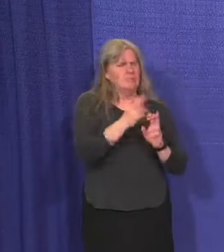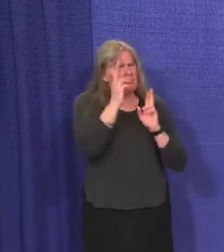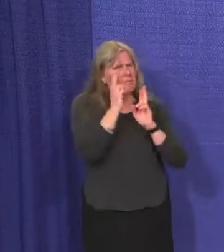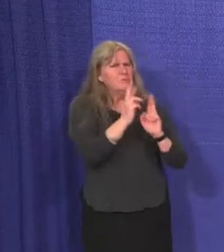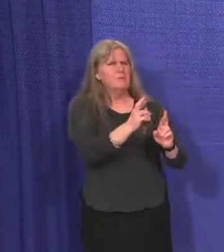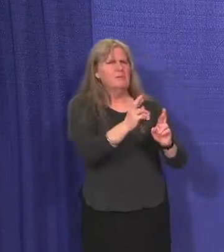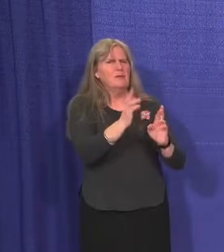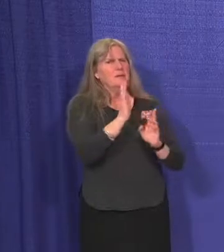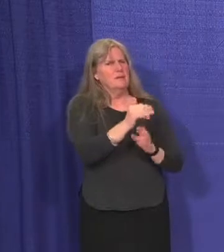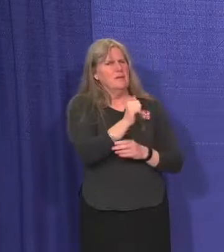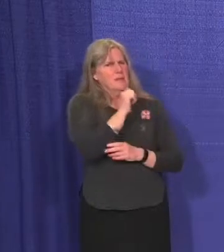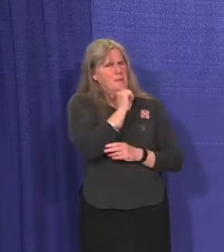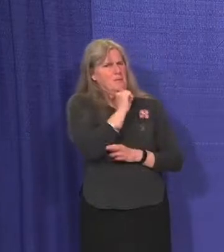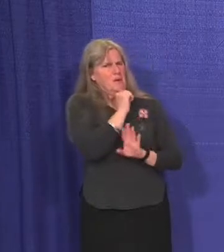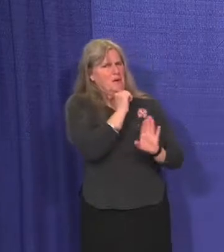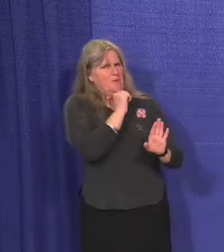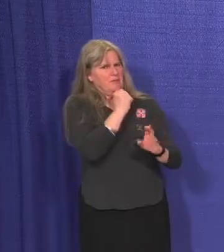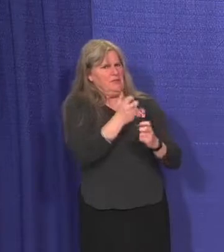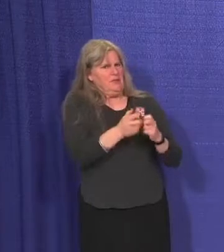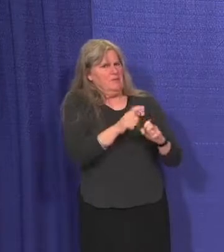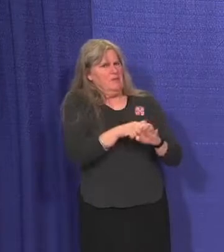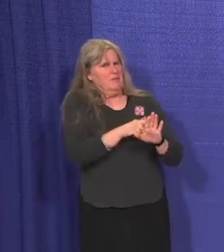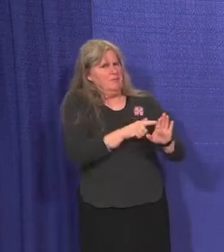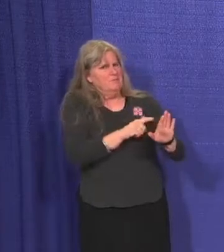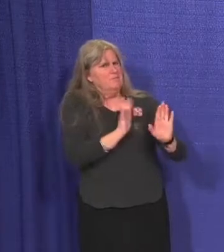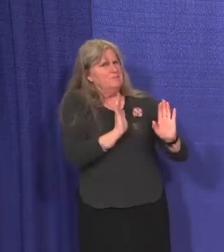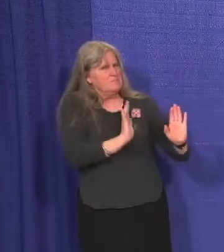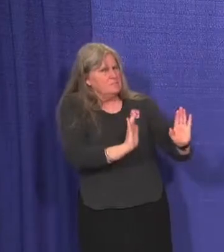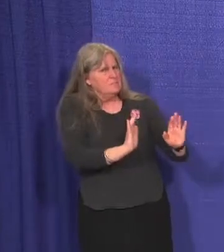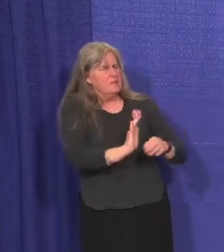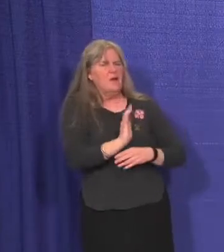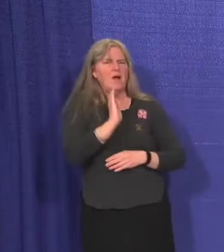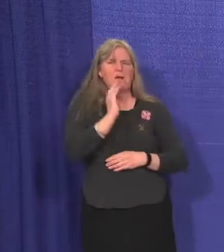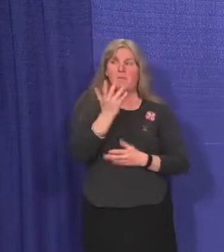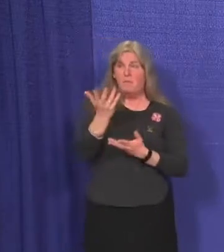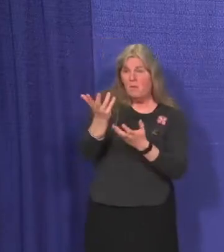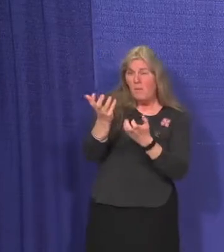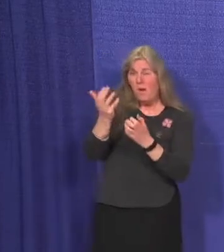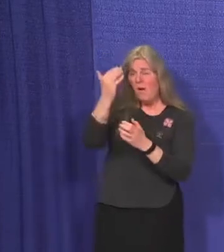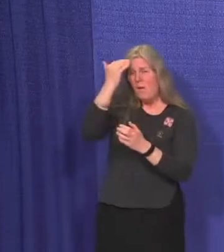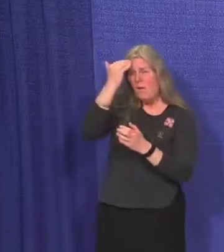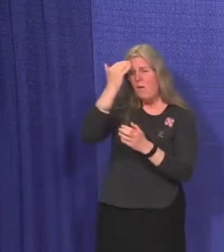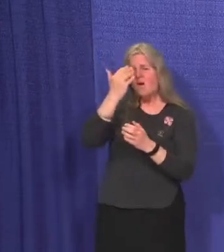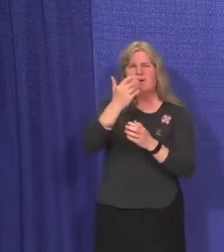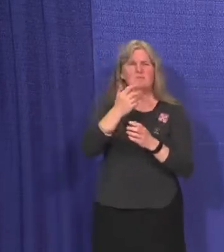My heart goes out to the family and friends of this individual. For those seeking more